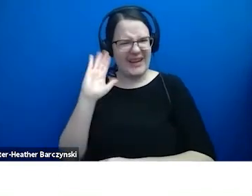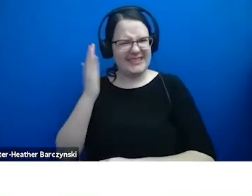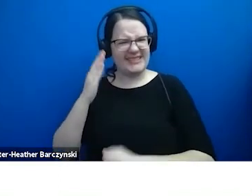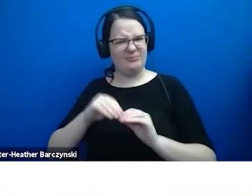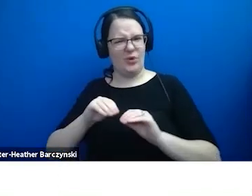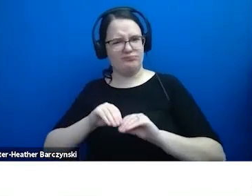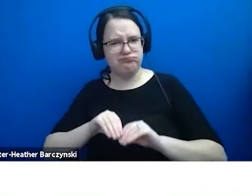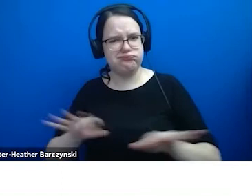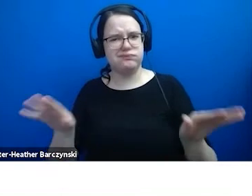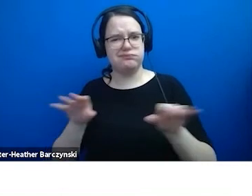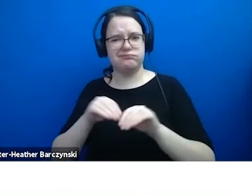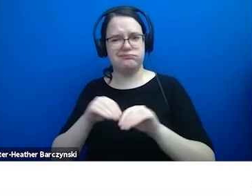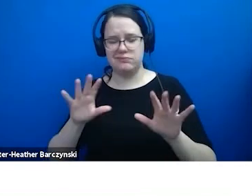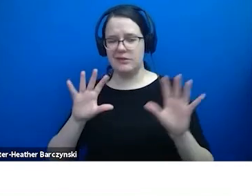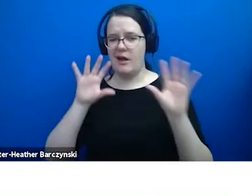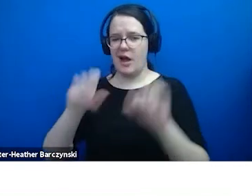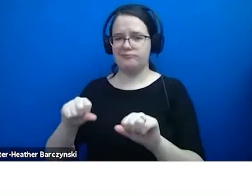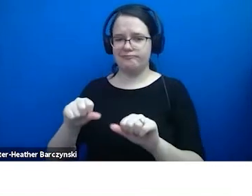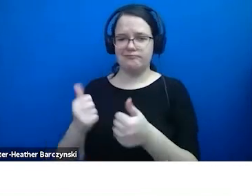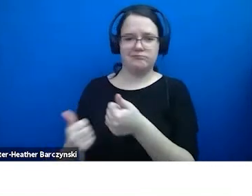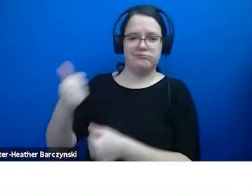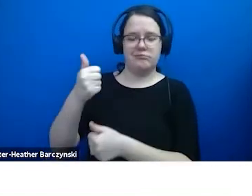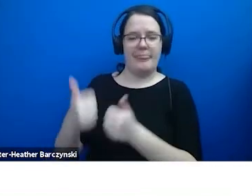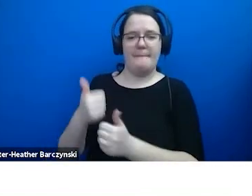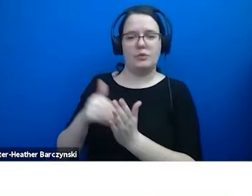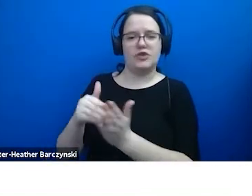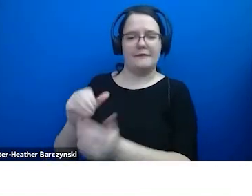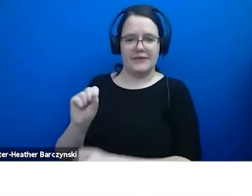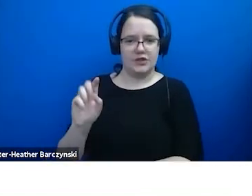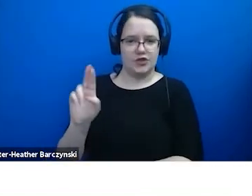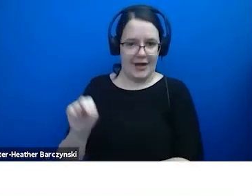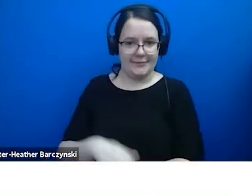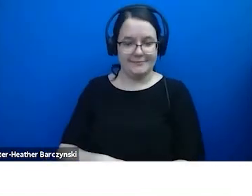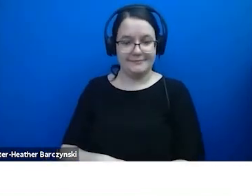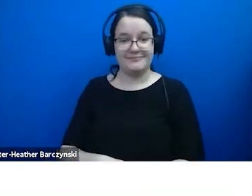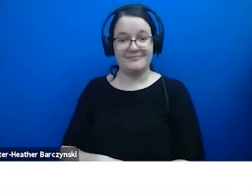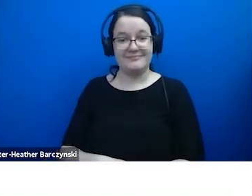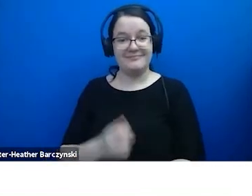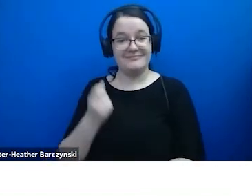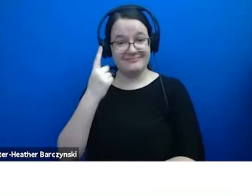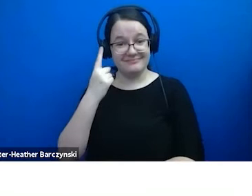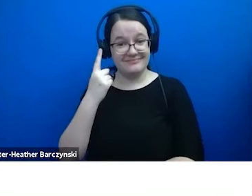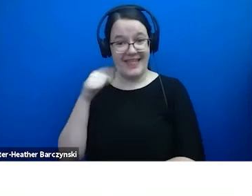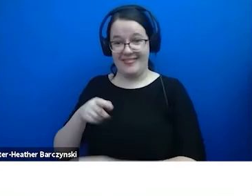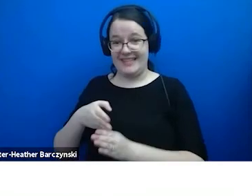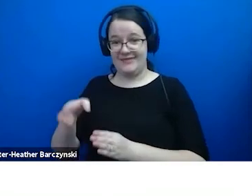and be taking over as the dominant strain things move so quickly in this field i am not aware